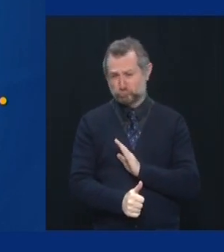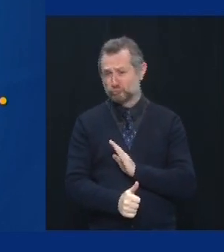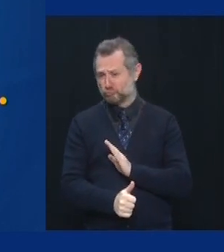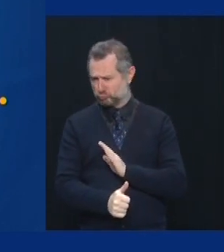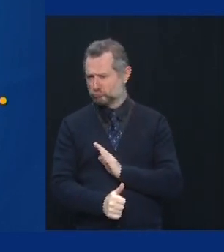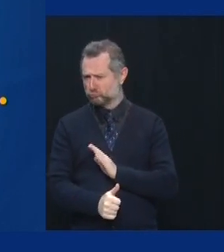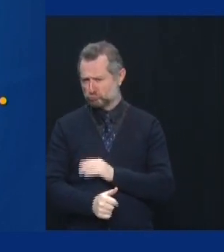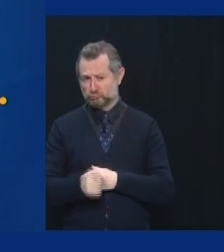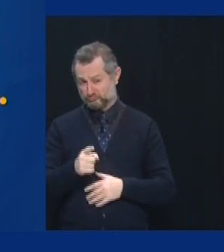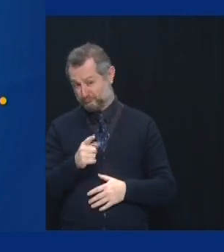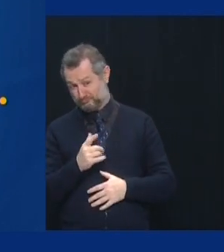DIFFERENTIAL, THE PERFORMANCE